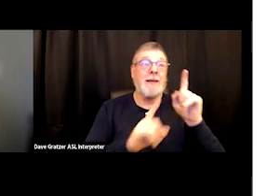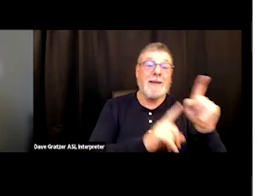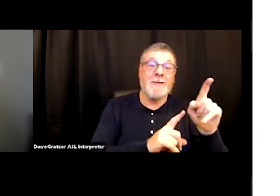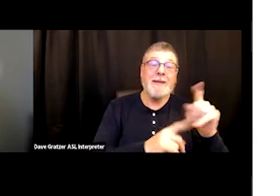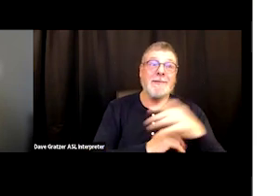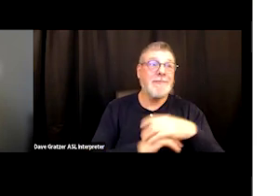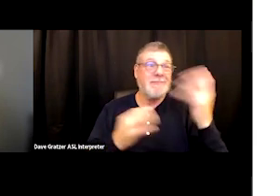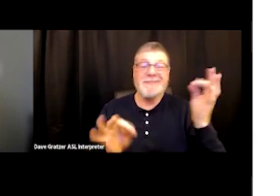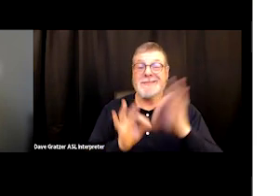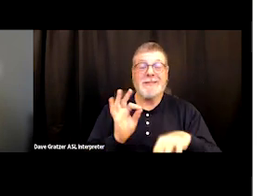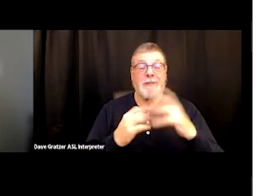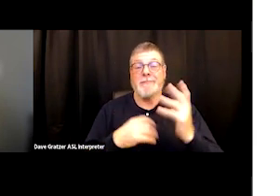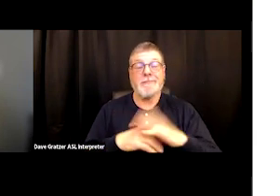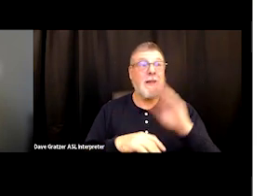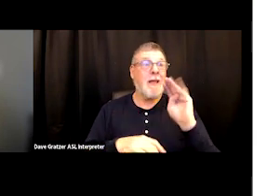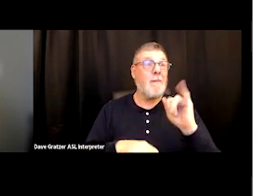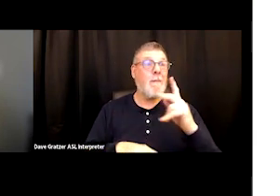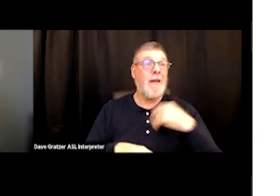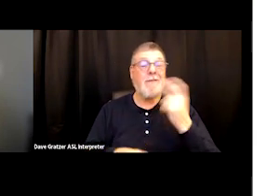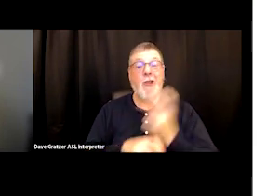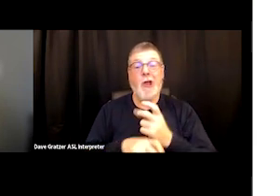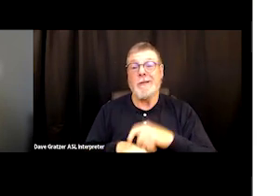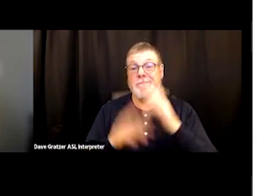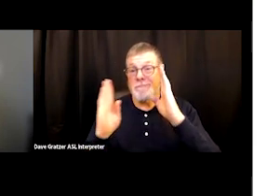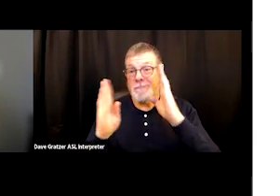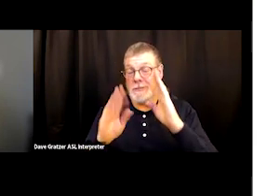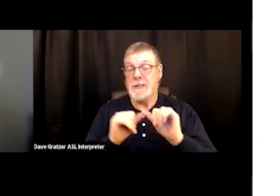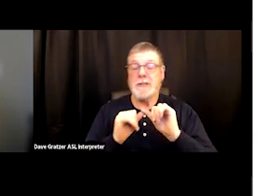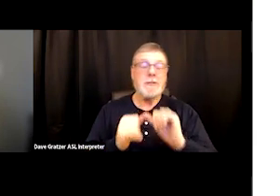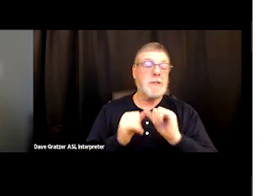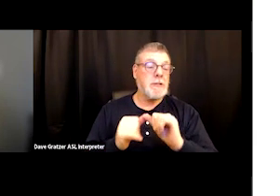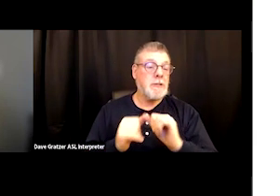it's just simply saying Mike has a hard time concentrating, persisting, and maintaining pace.